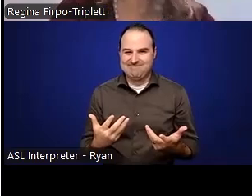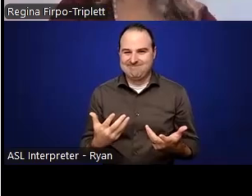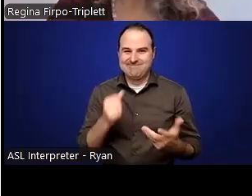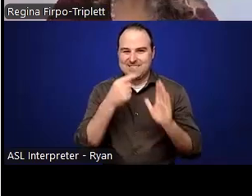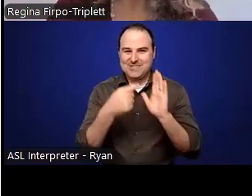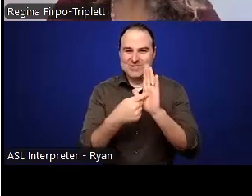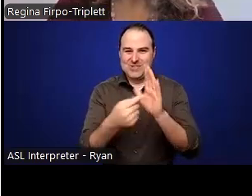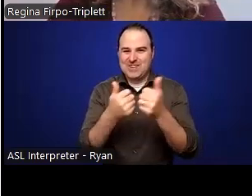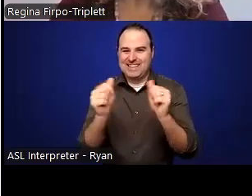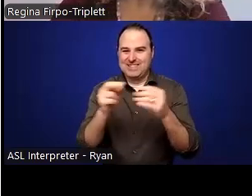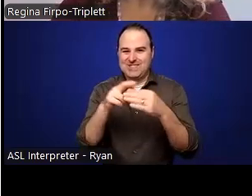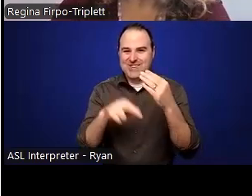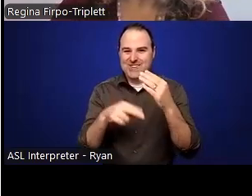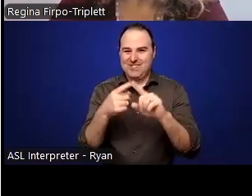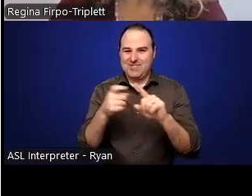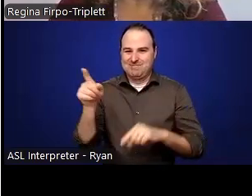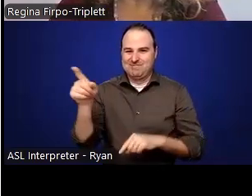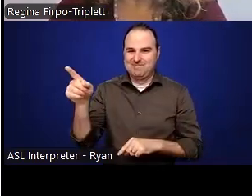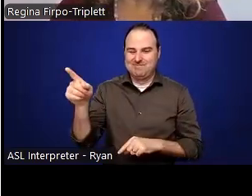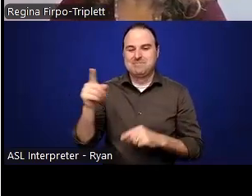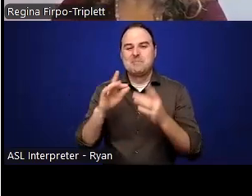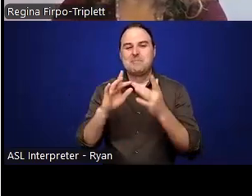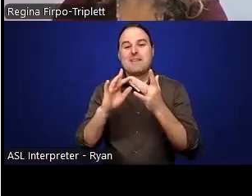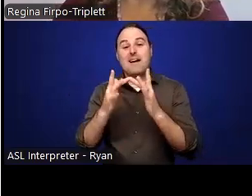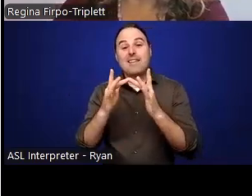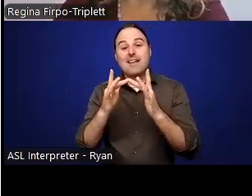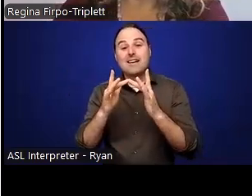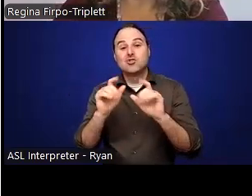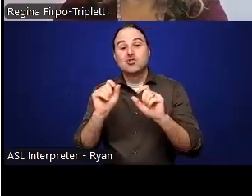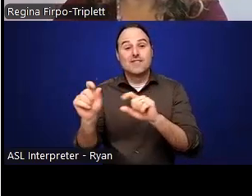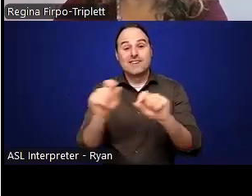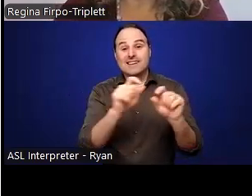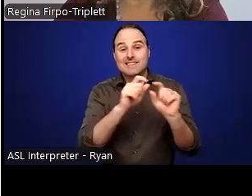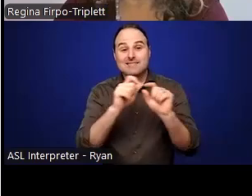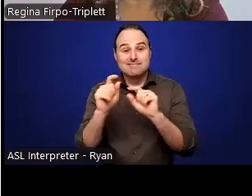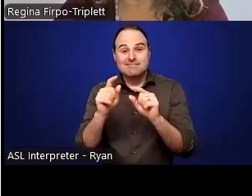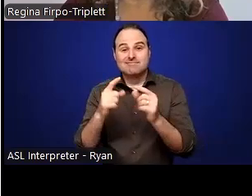our online survey that had a couple different scales looking at things like interpersonal